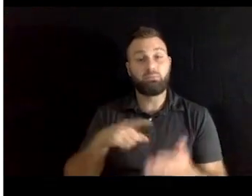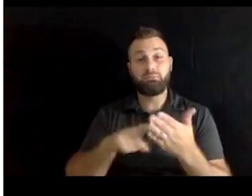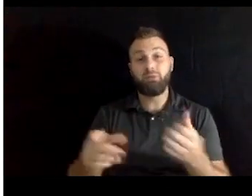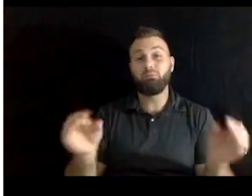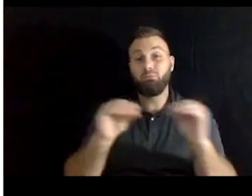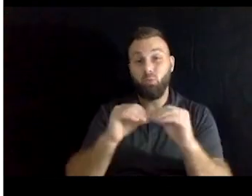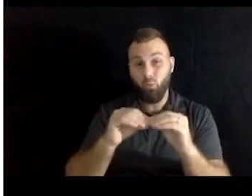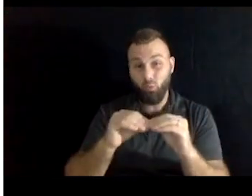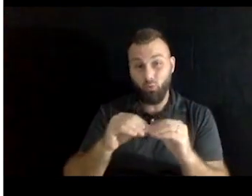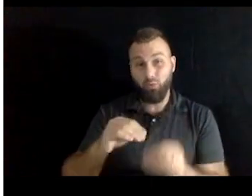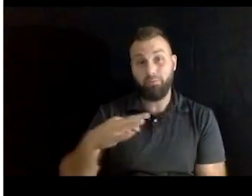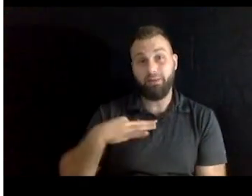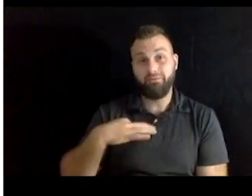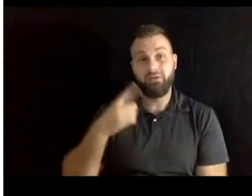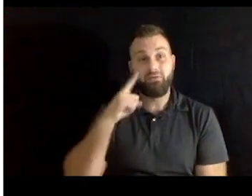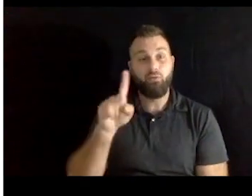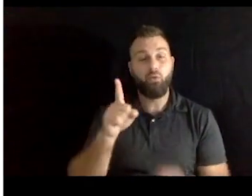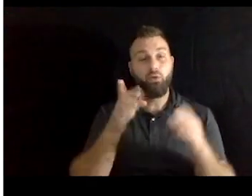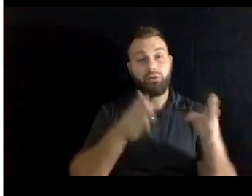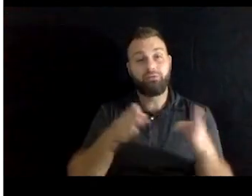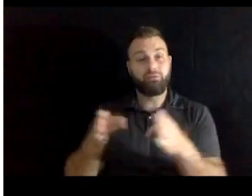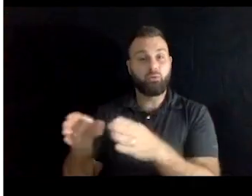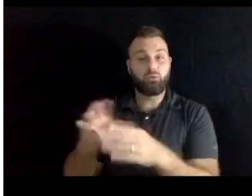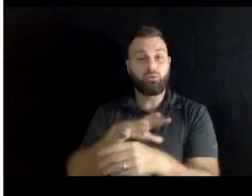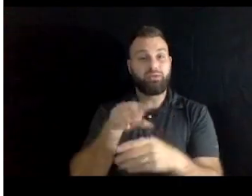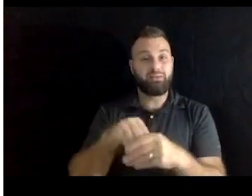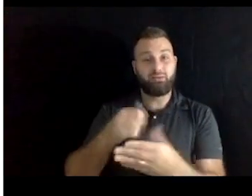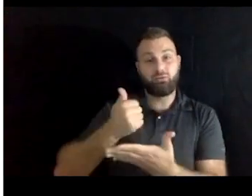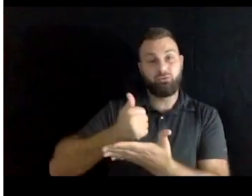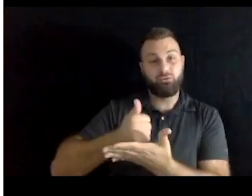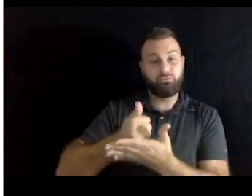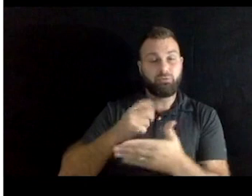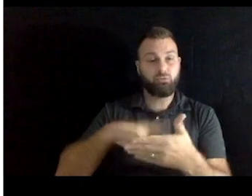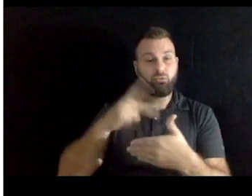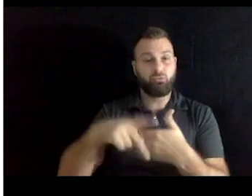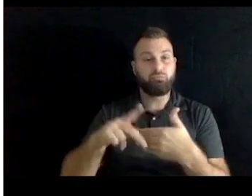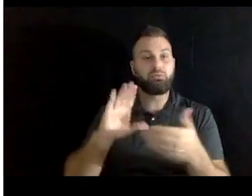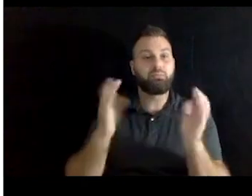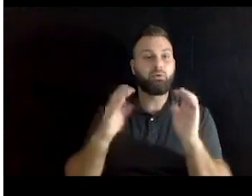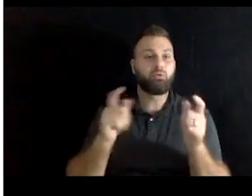who are in the treatment group then then who were in the control group